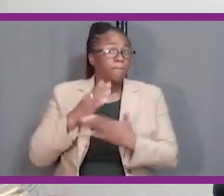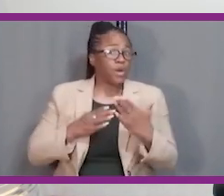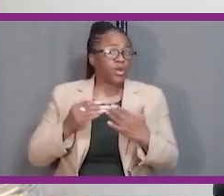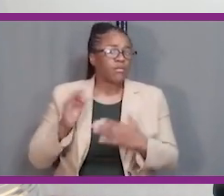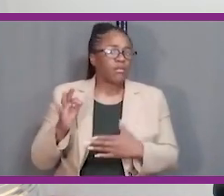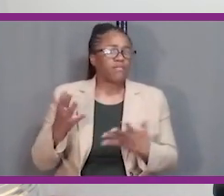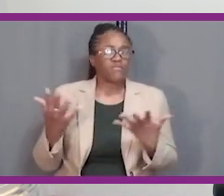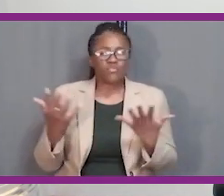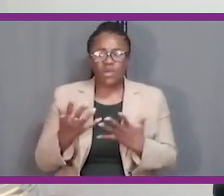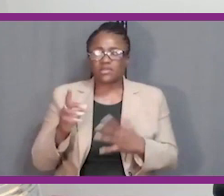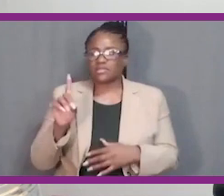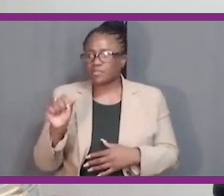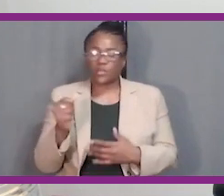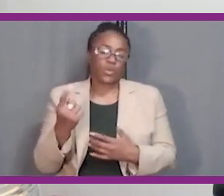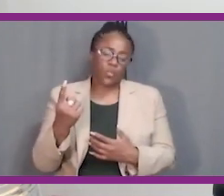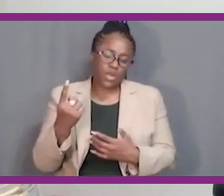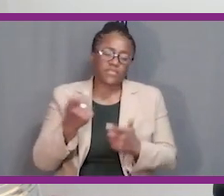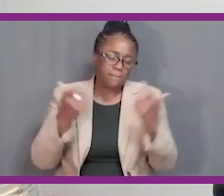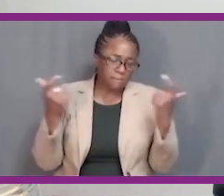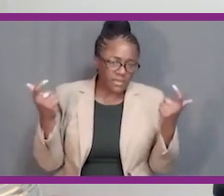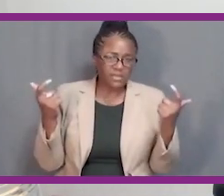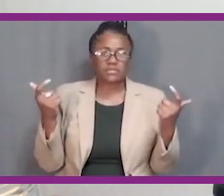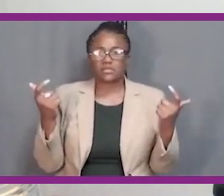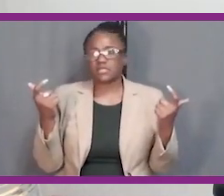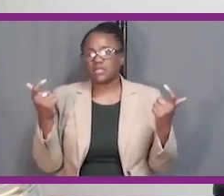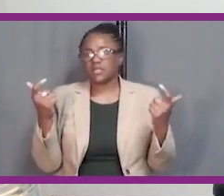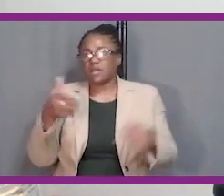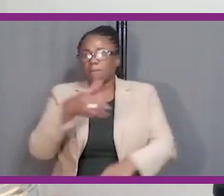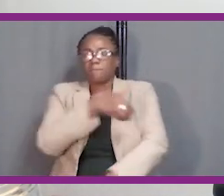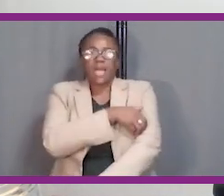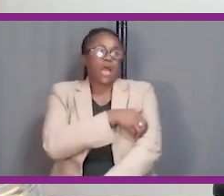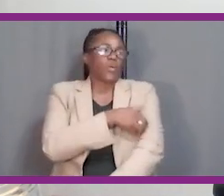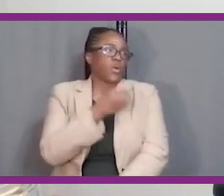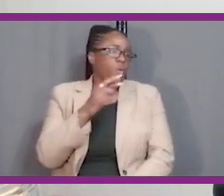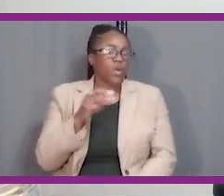opportunities and one of the most powerful things that the disability justice framework offers us